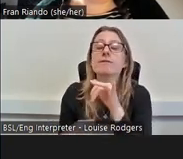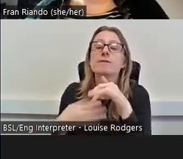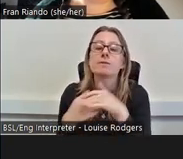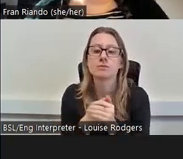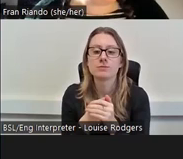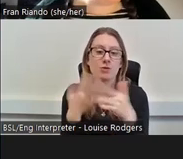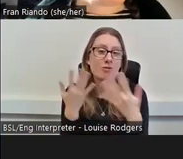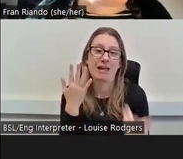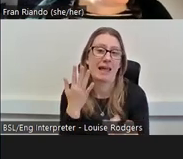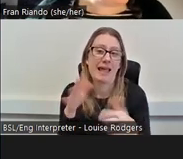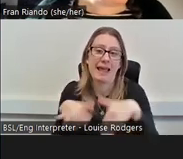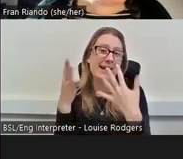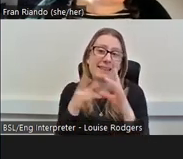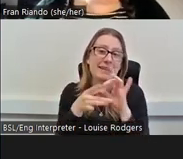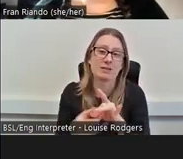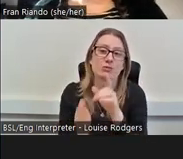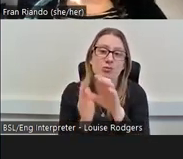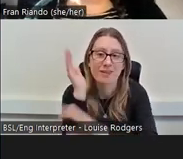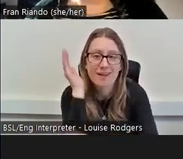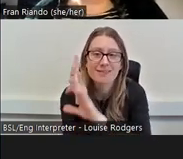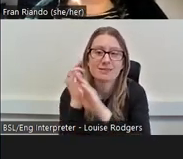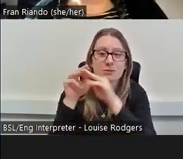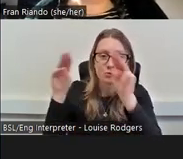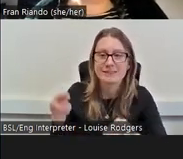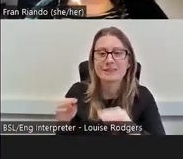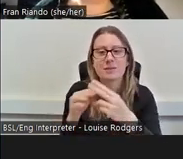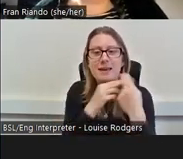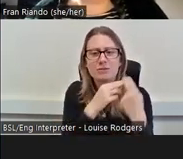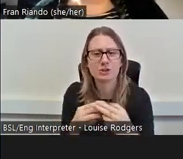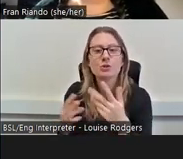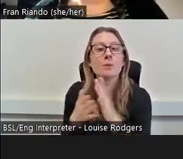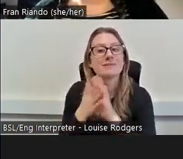thing to do with class and museums and heritage, so follow us on Twitter to